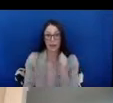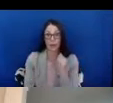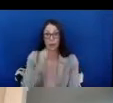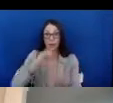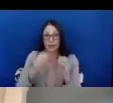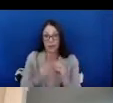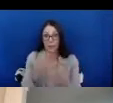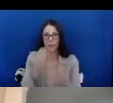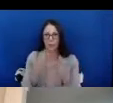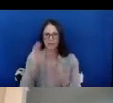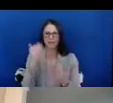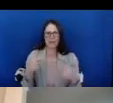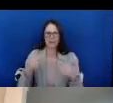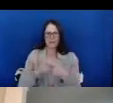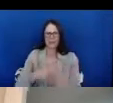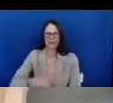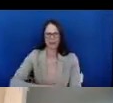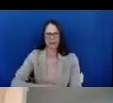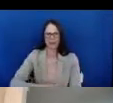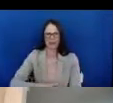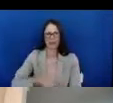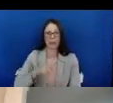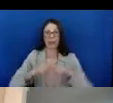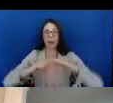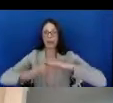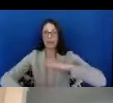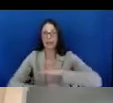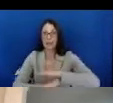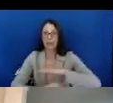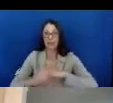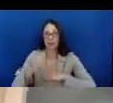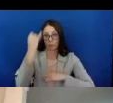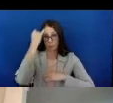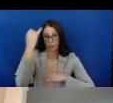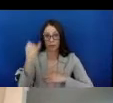15:59:08 Although the foundational principle of crisis standards of care guidelines is